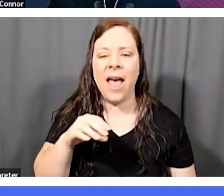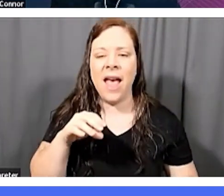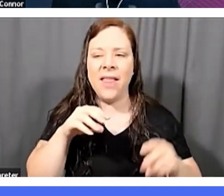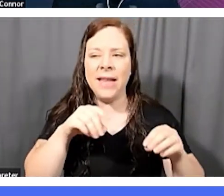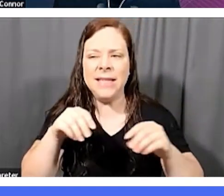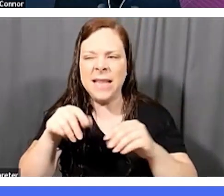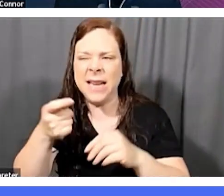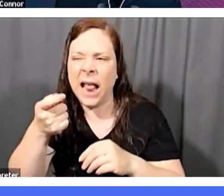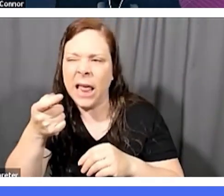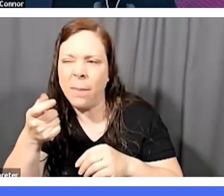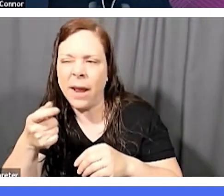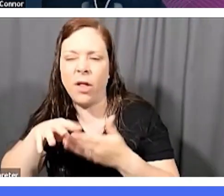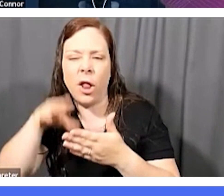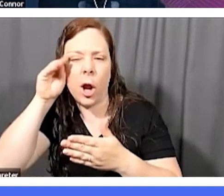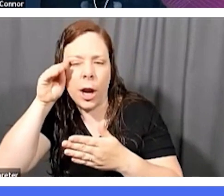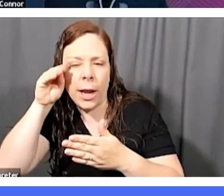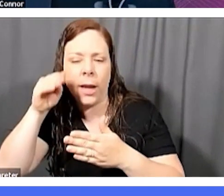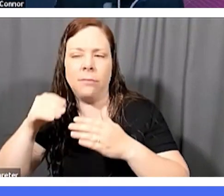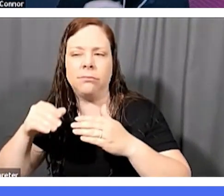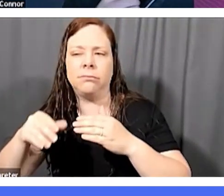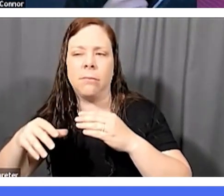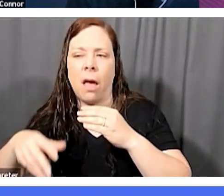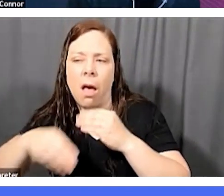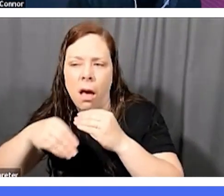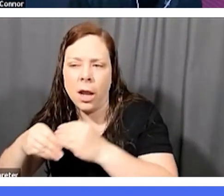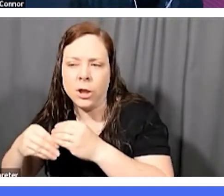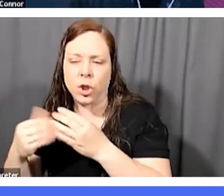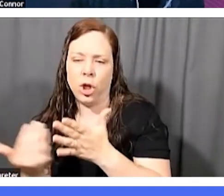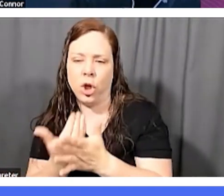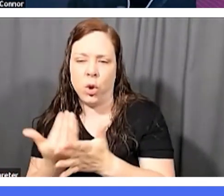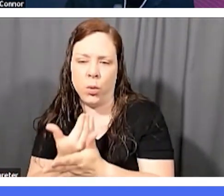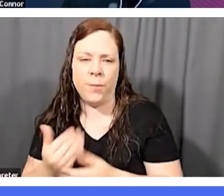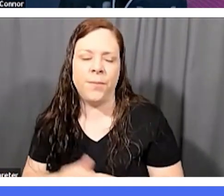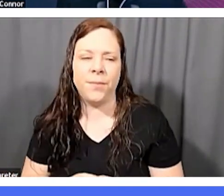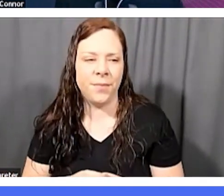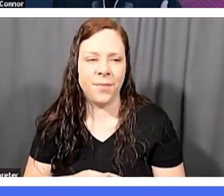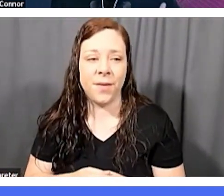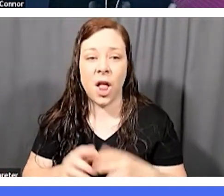and learning on top of this new content. The third piece, right? Learning style, right?